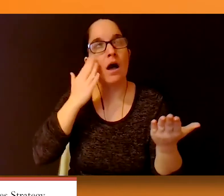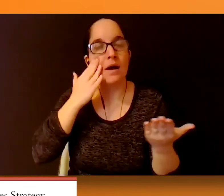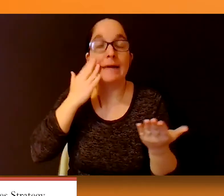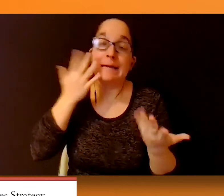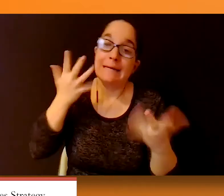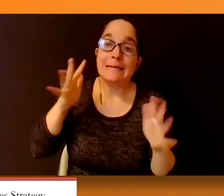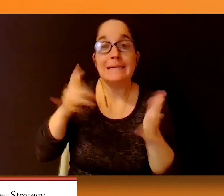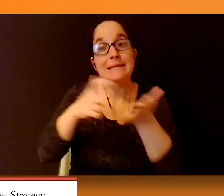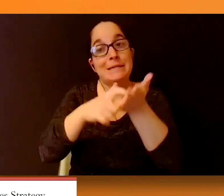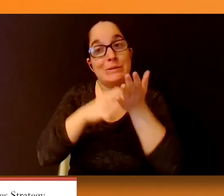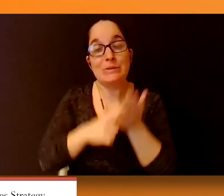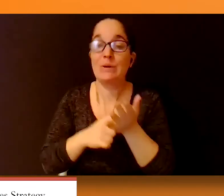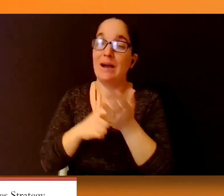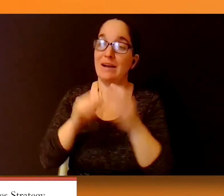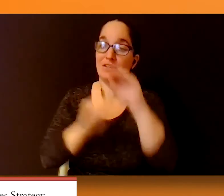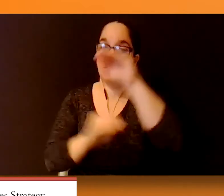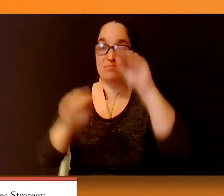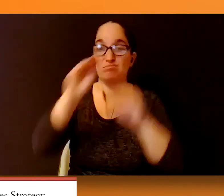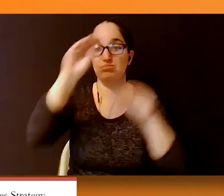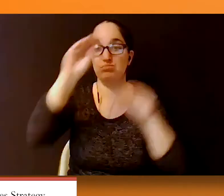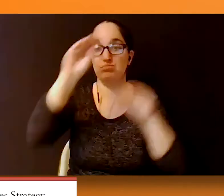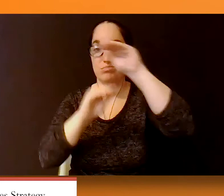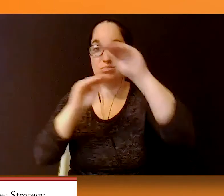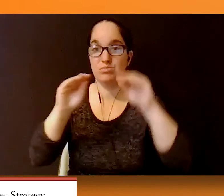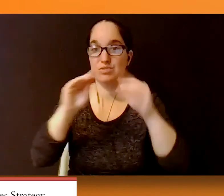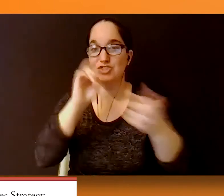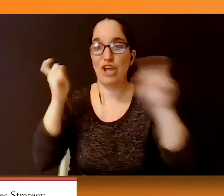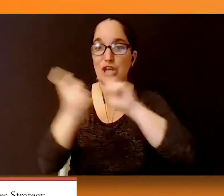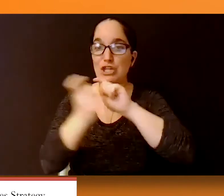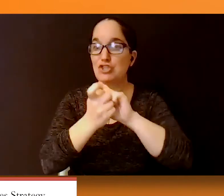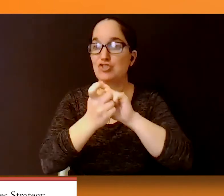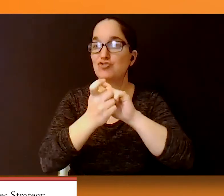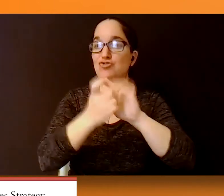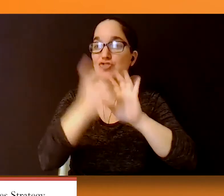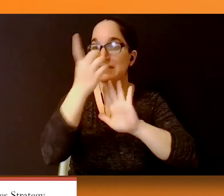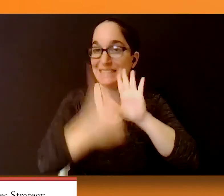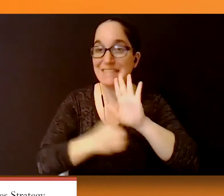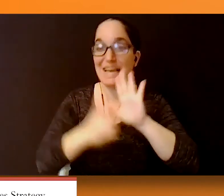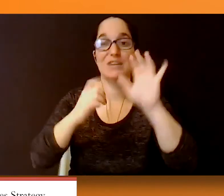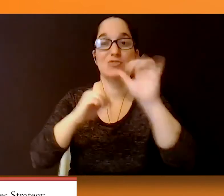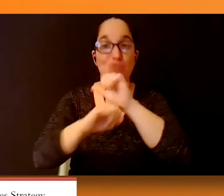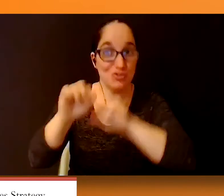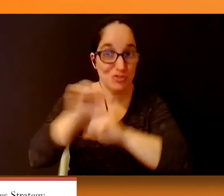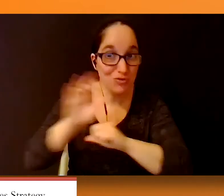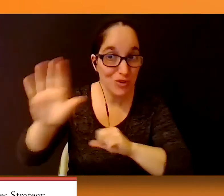I know it requires a little bit of redesign, and if the department wanted to come up with strategies